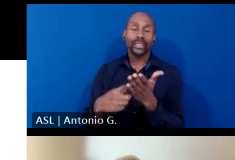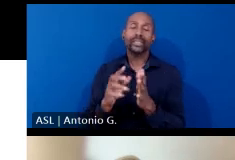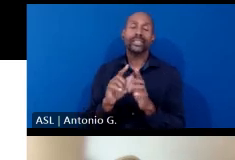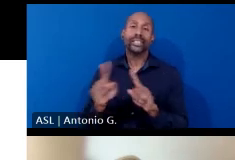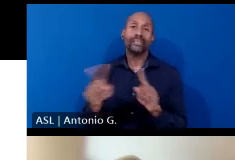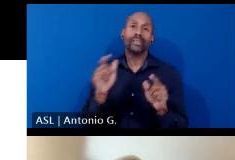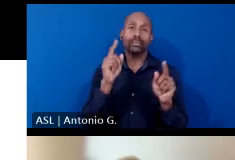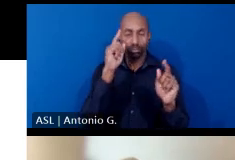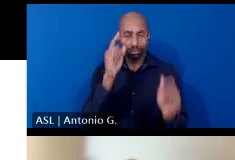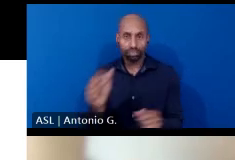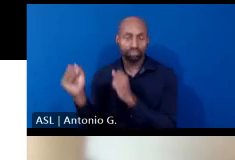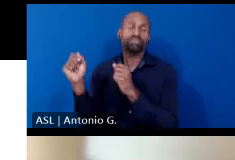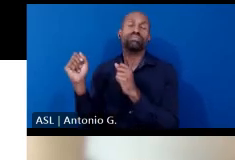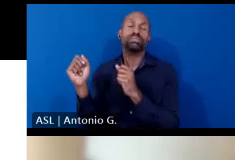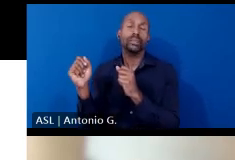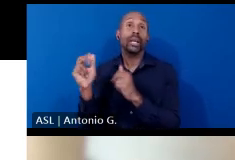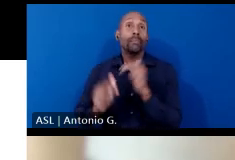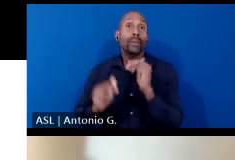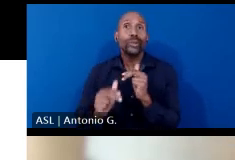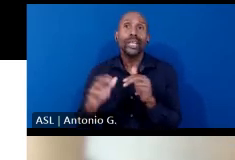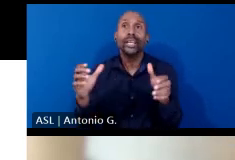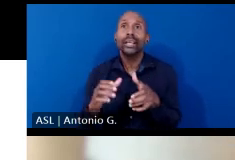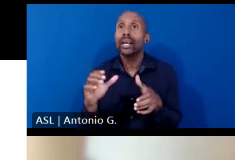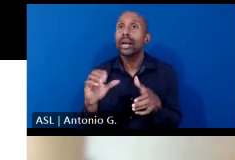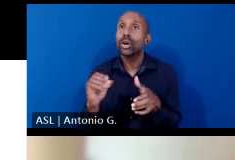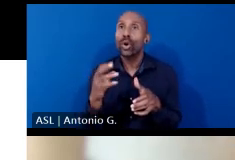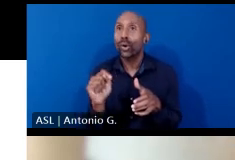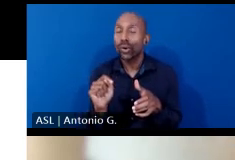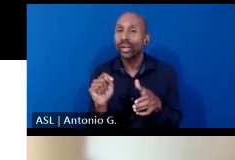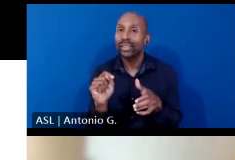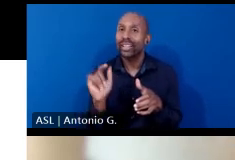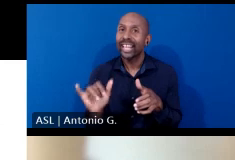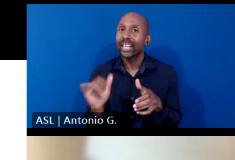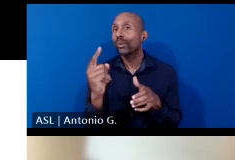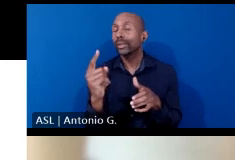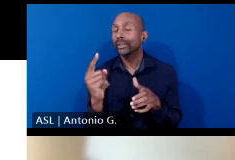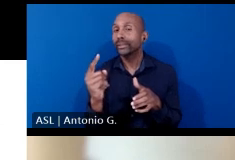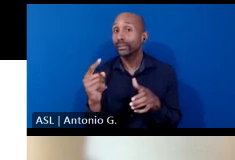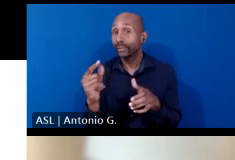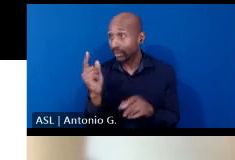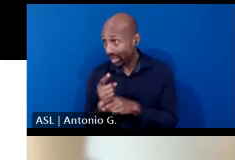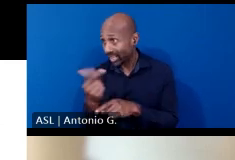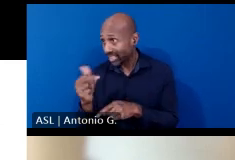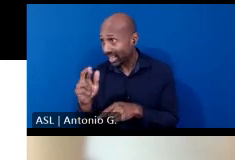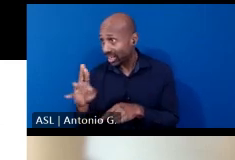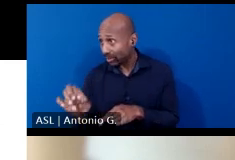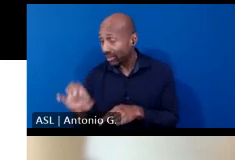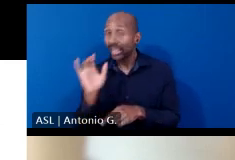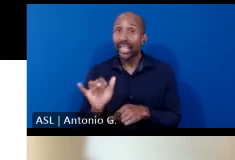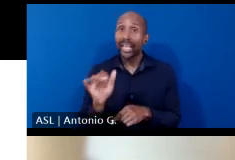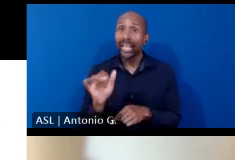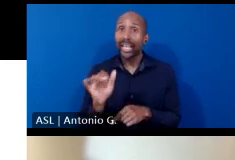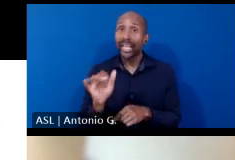Jerry, like that is like an essential, we'd know to ensuring that people retain in the field, building those cohorts,